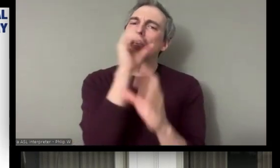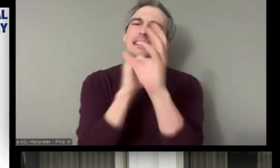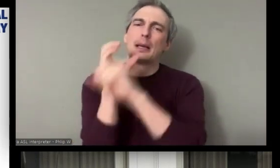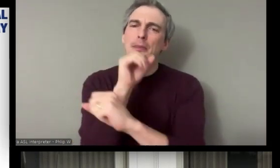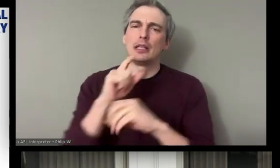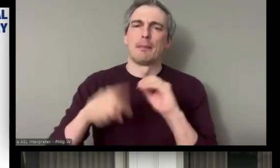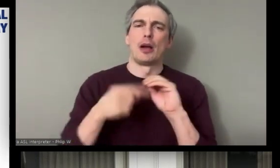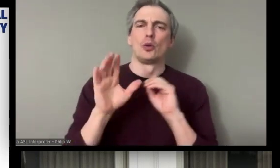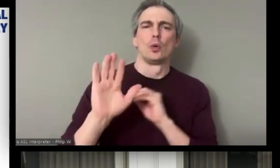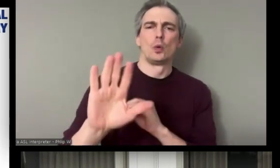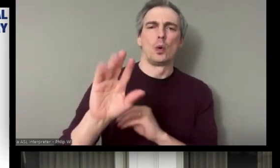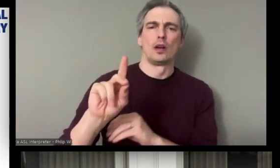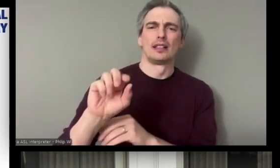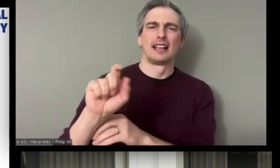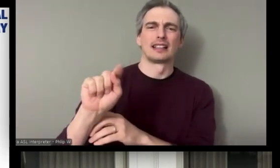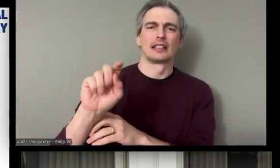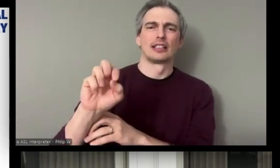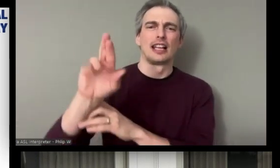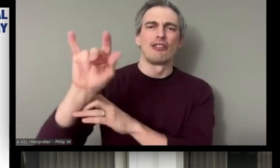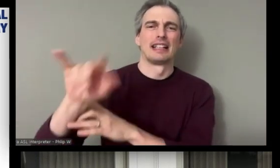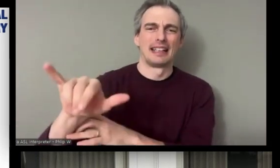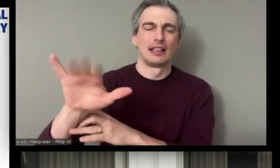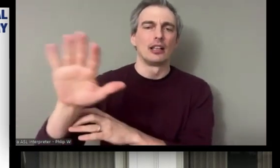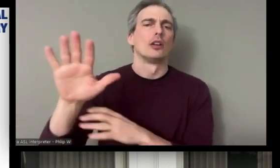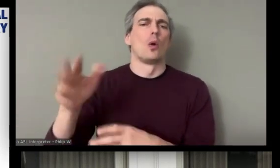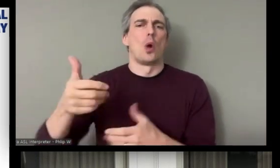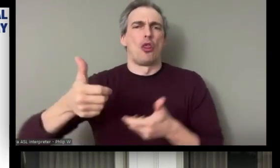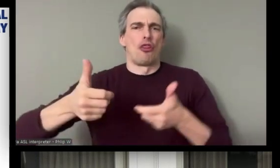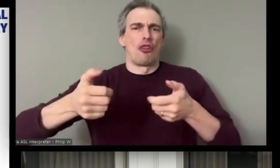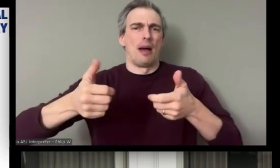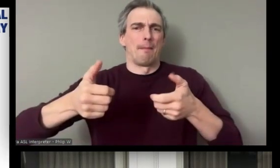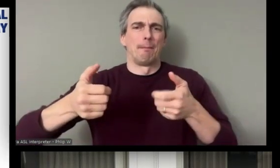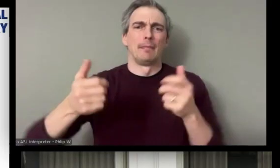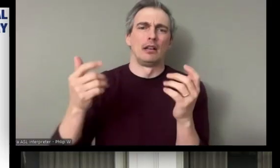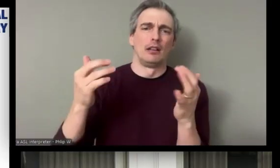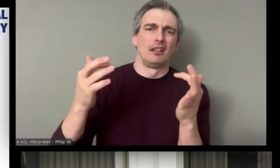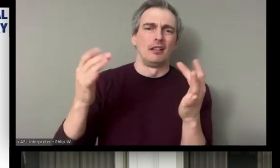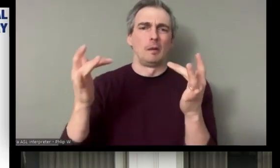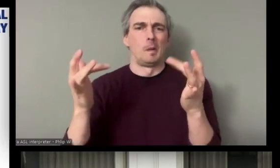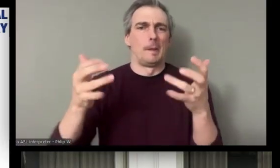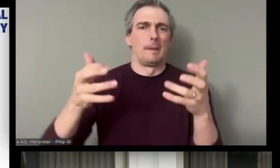fingers, index fingers, to actually successfully push the buttons.